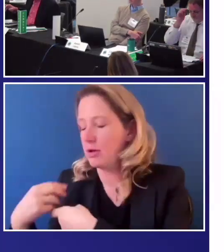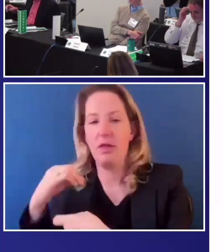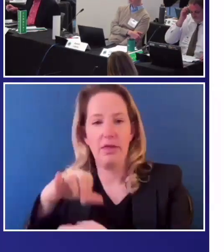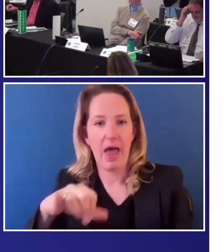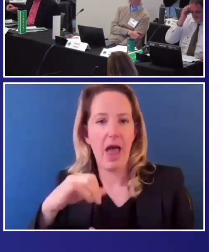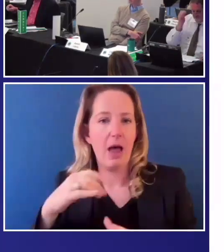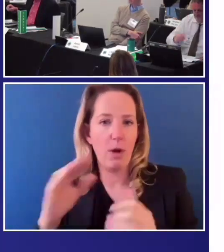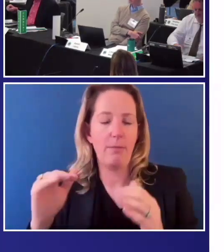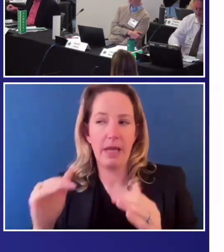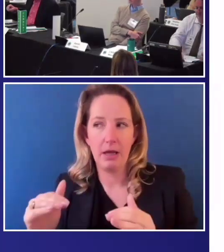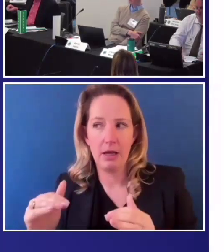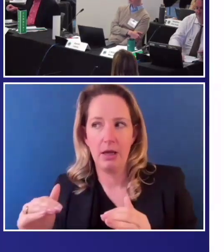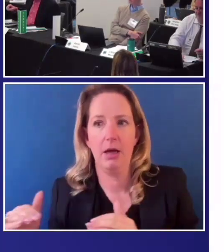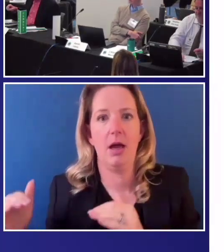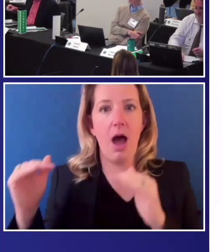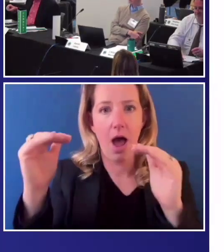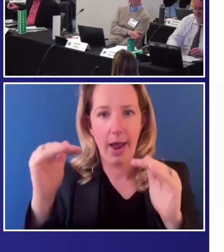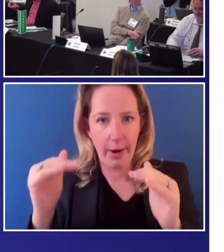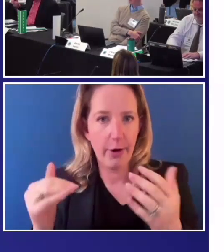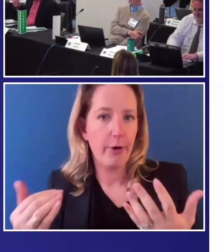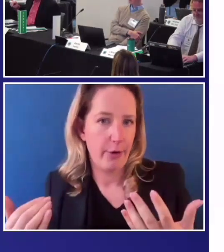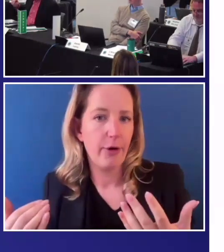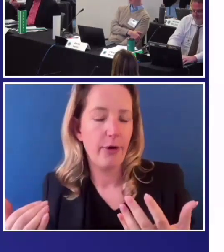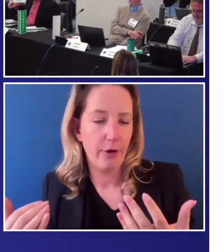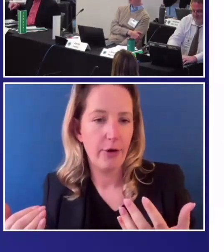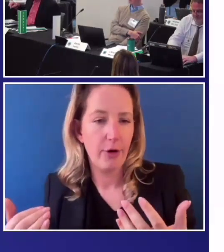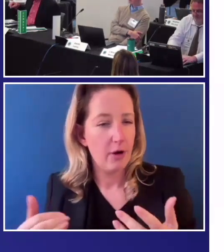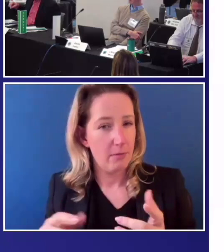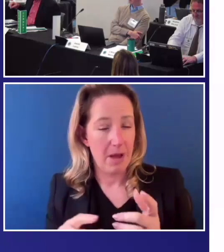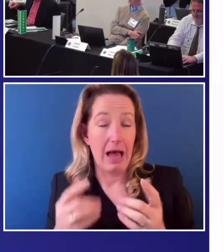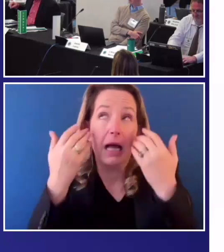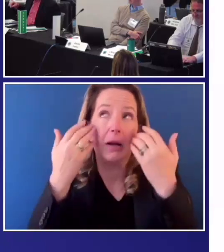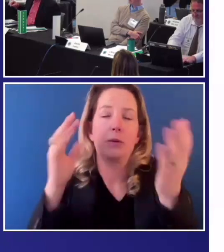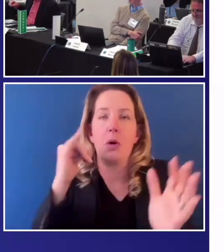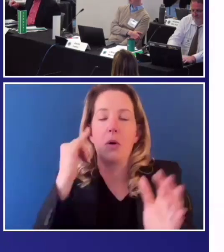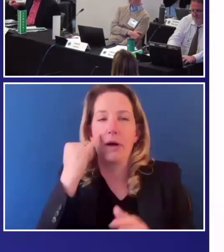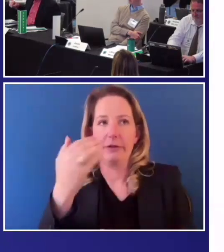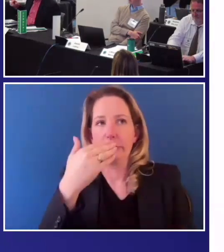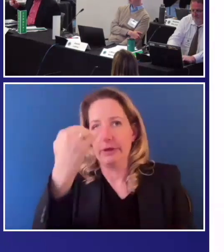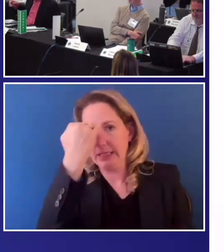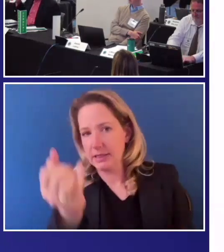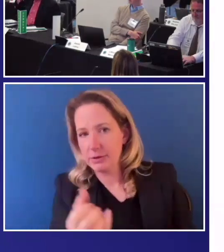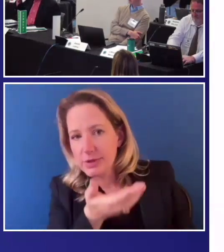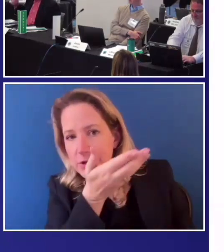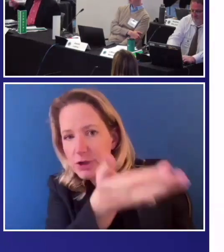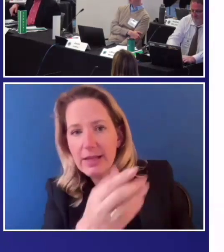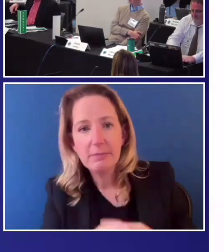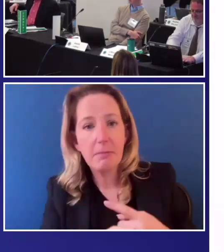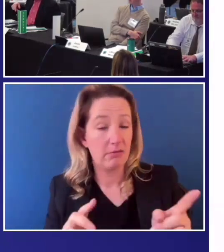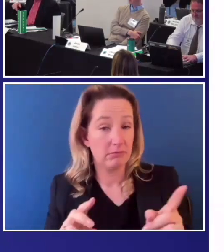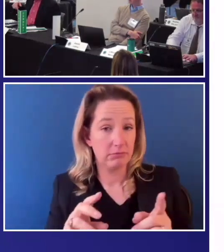wise to suggest, but does the Department believe that it would have authority and